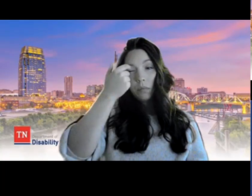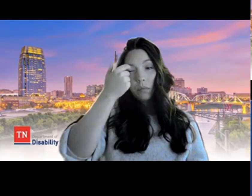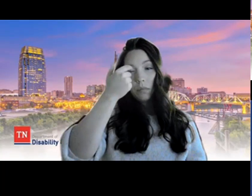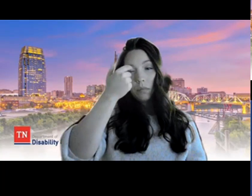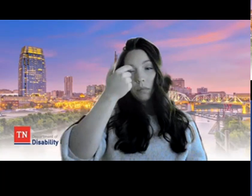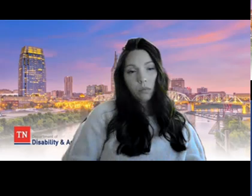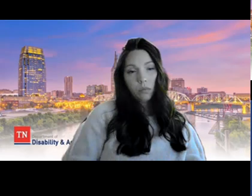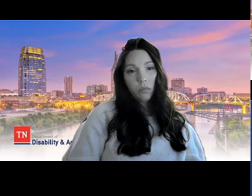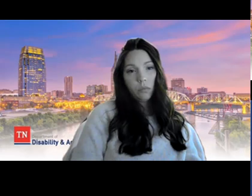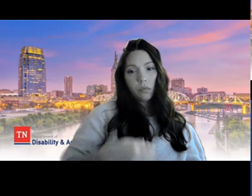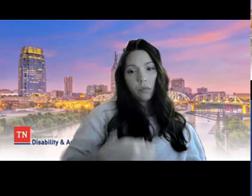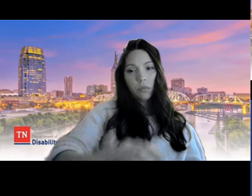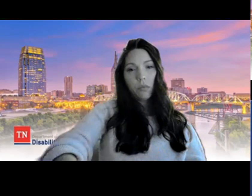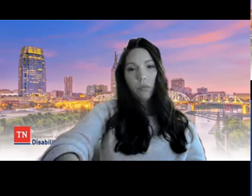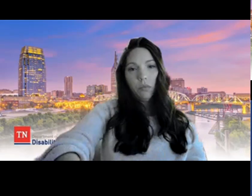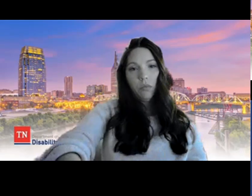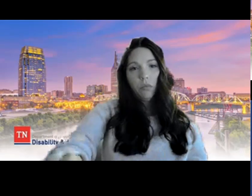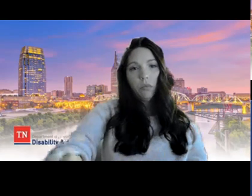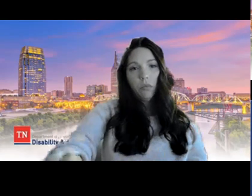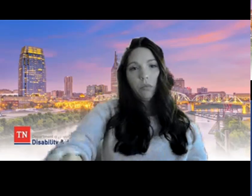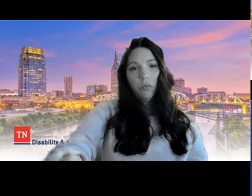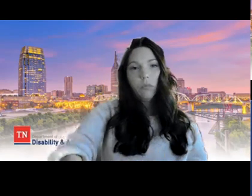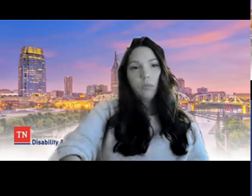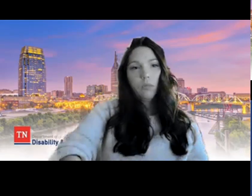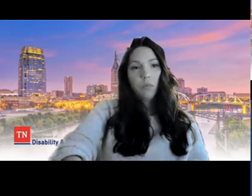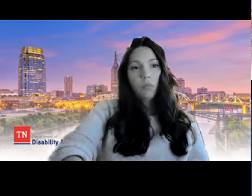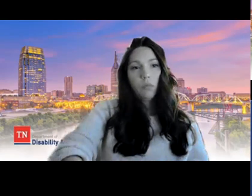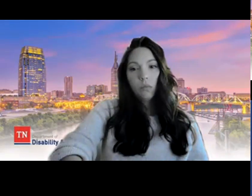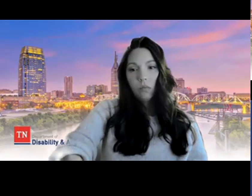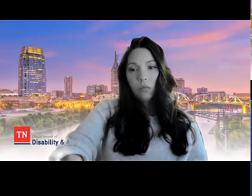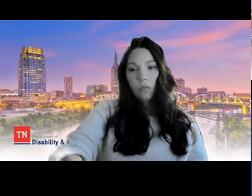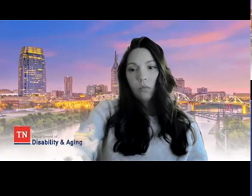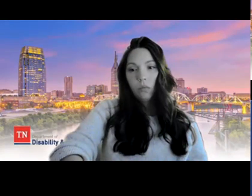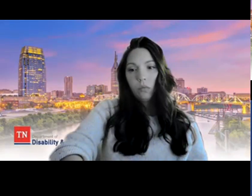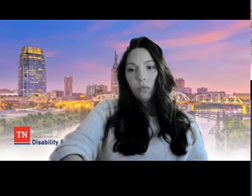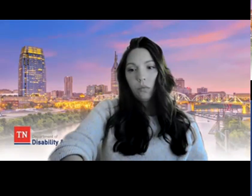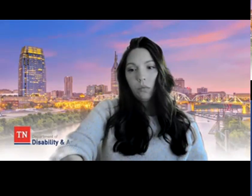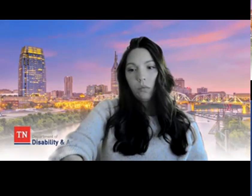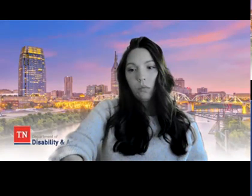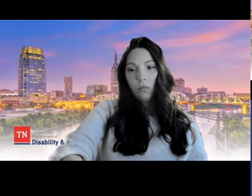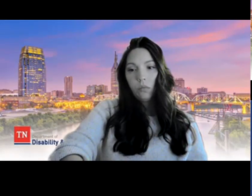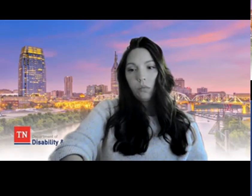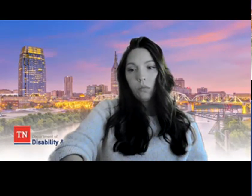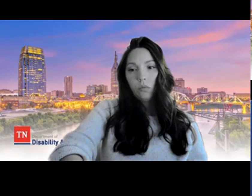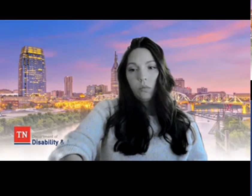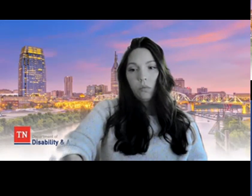And we also have waiting lists for Katie Beckett. So we want to make sure that we're serving everyone,